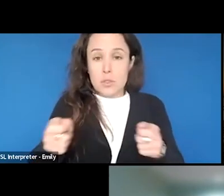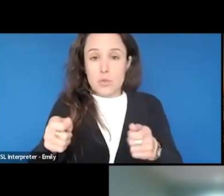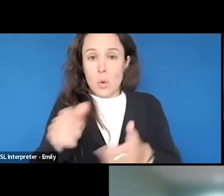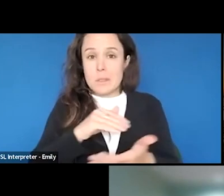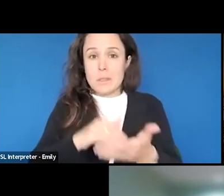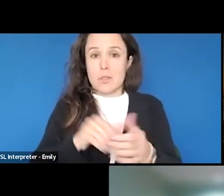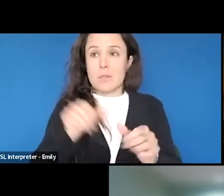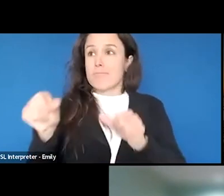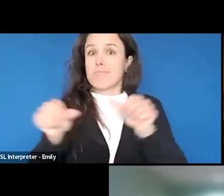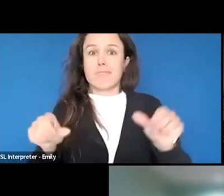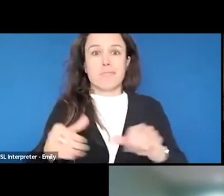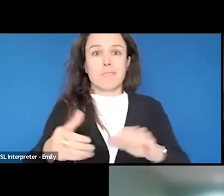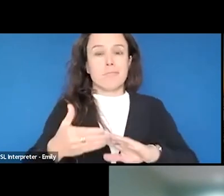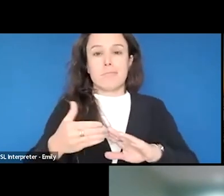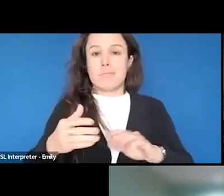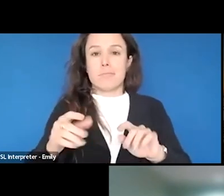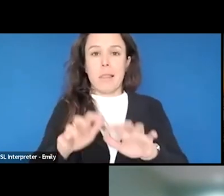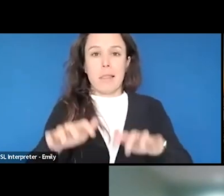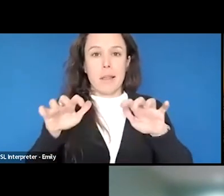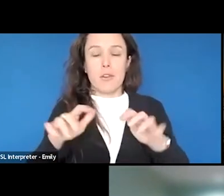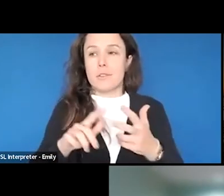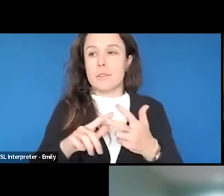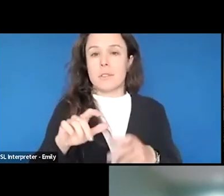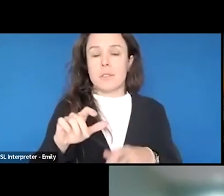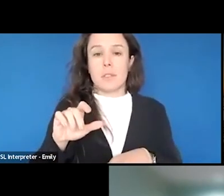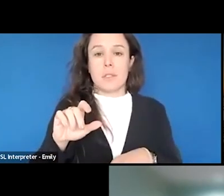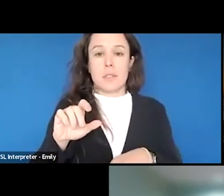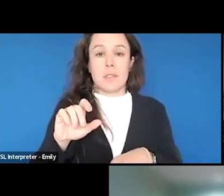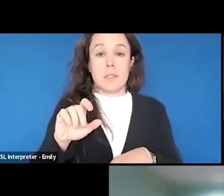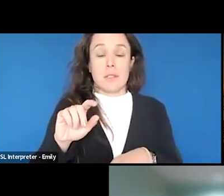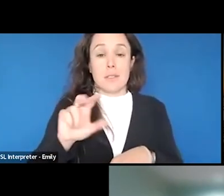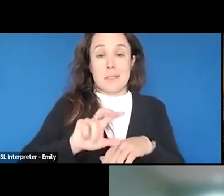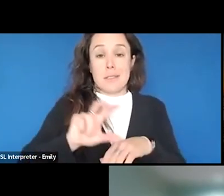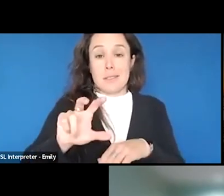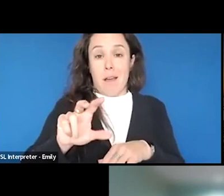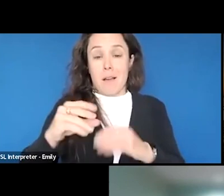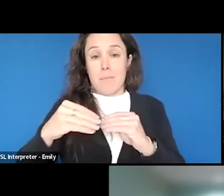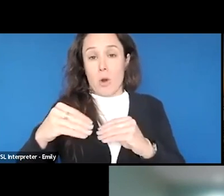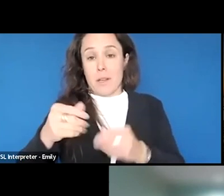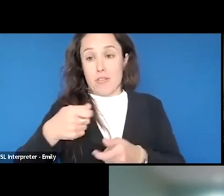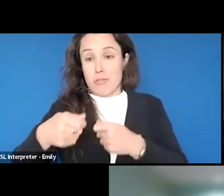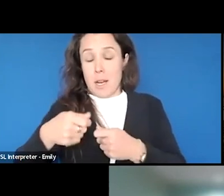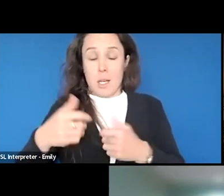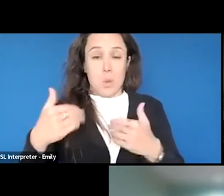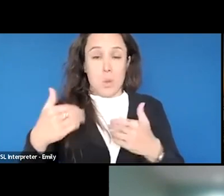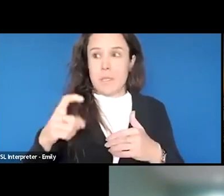theaters and stock market trading platforms – that require that kind of high bandwidth,